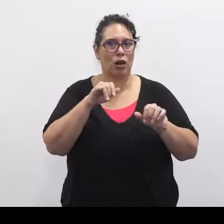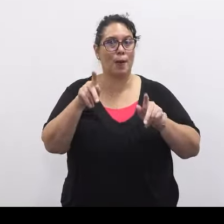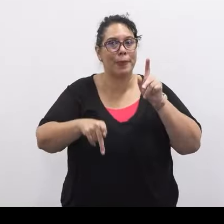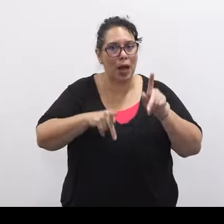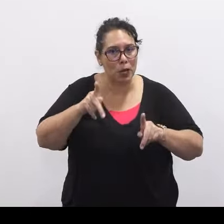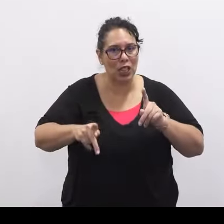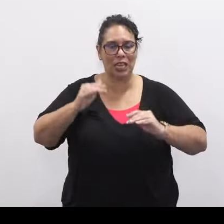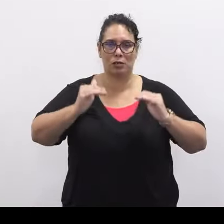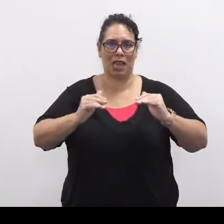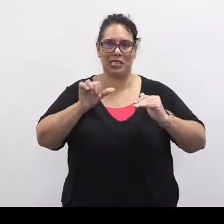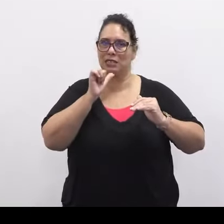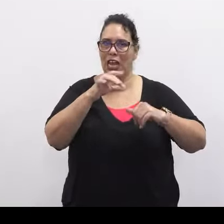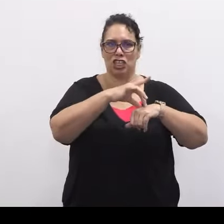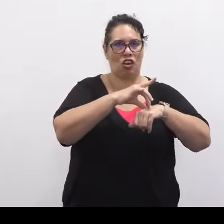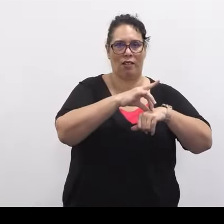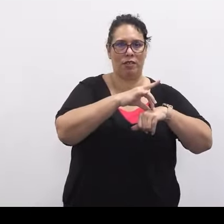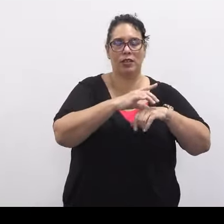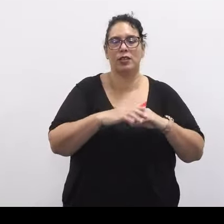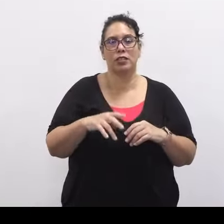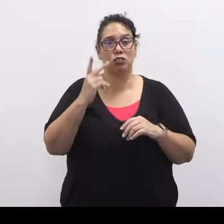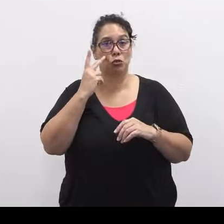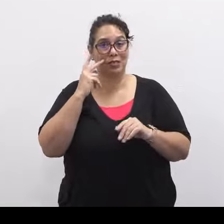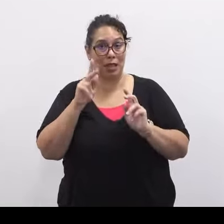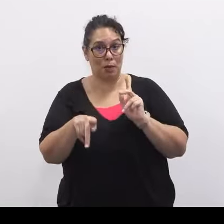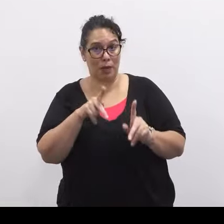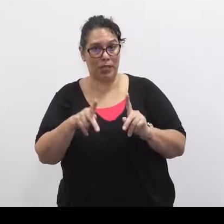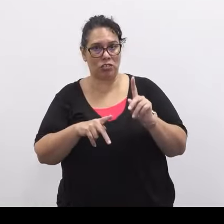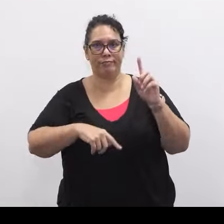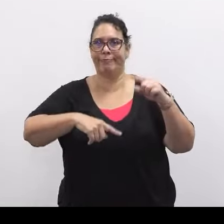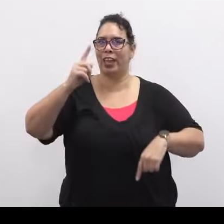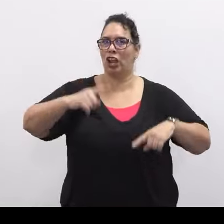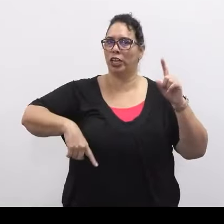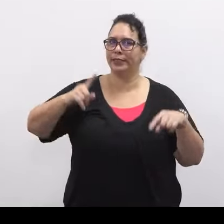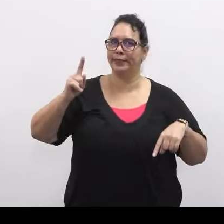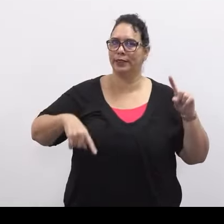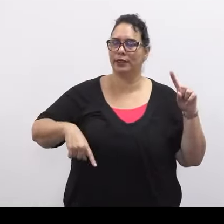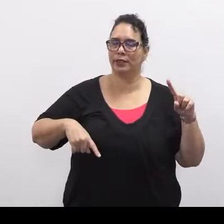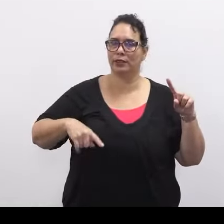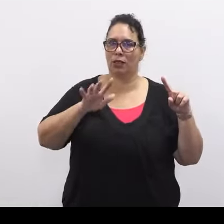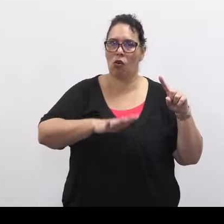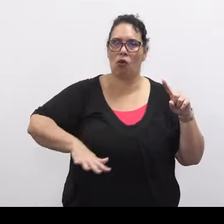And you'll see that the population varies greatly across the district.